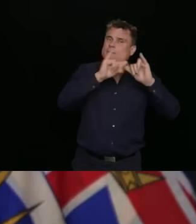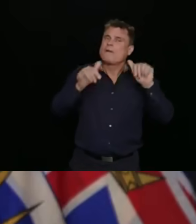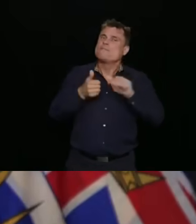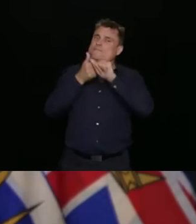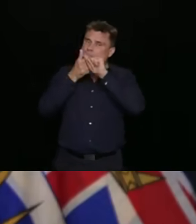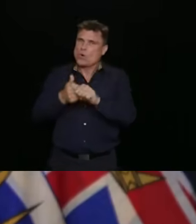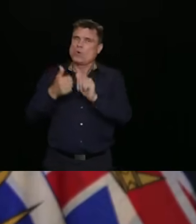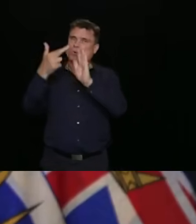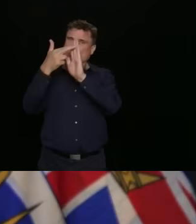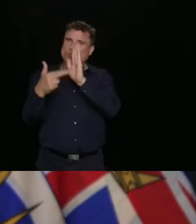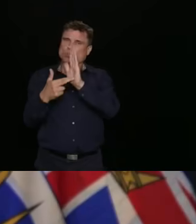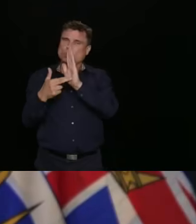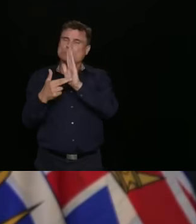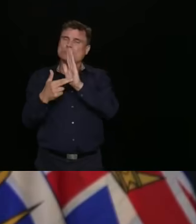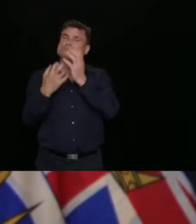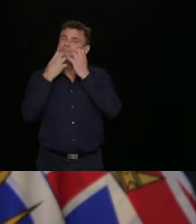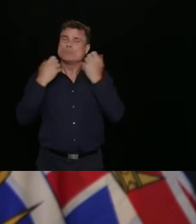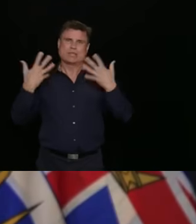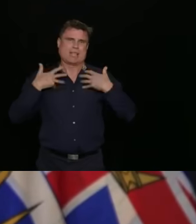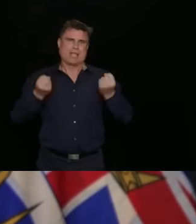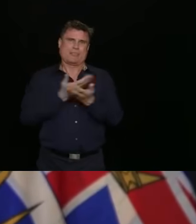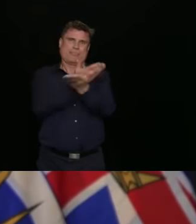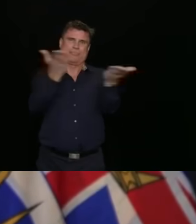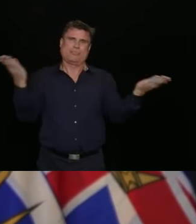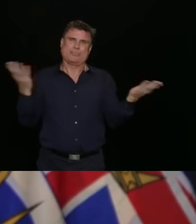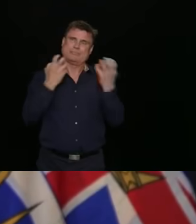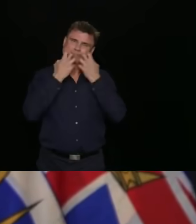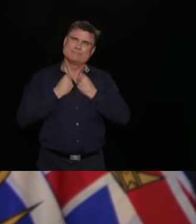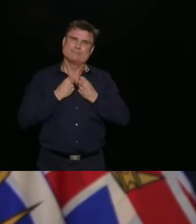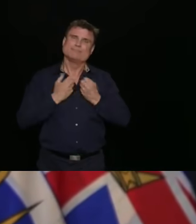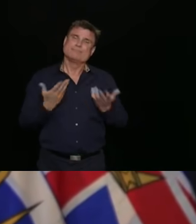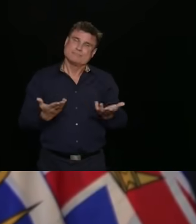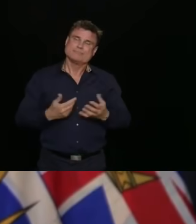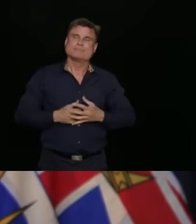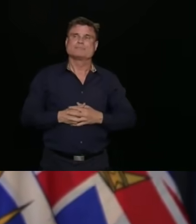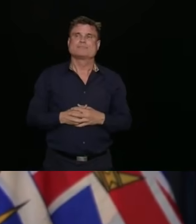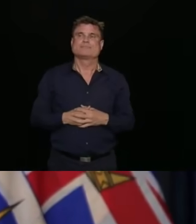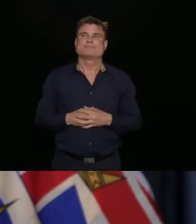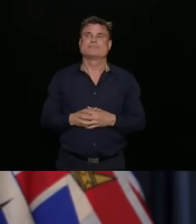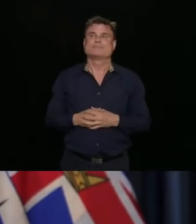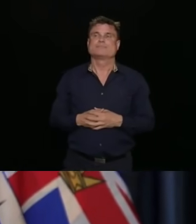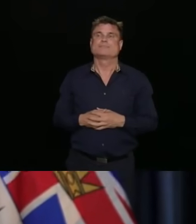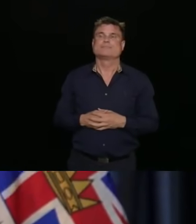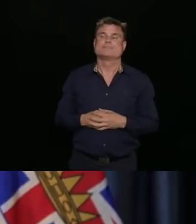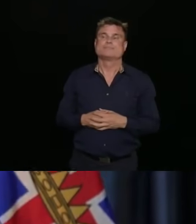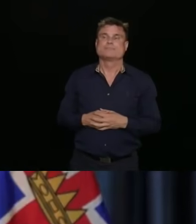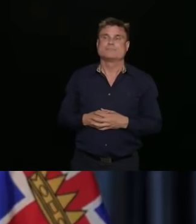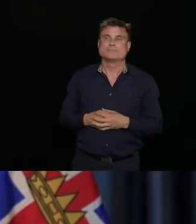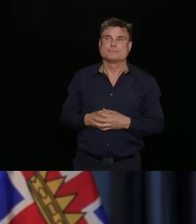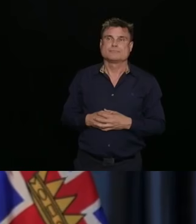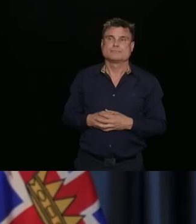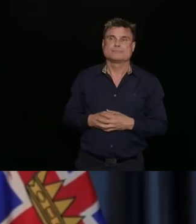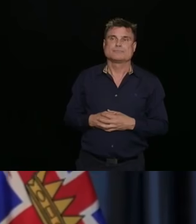What is the culture in the place where I'm working? What will I do if I don't work and I don't have